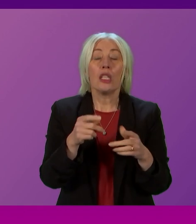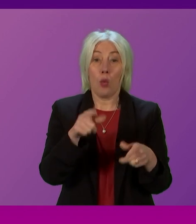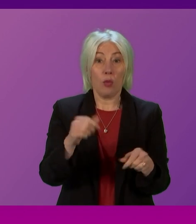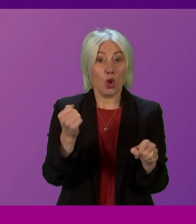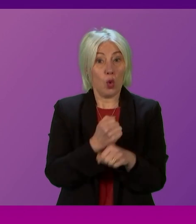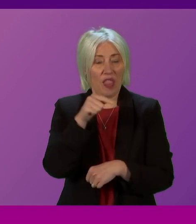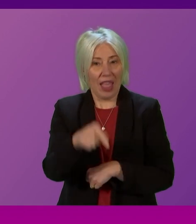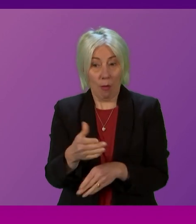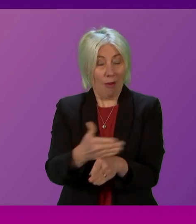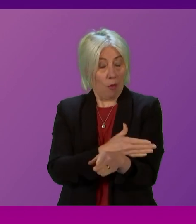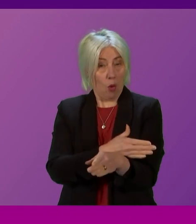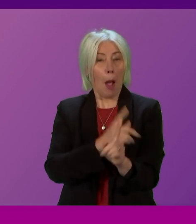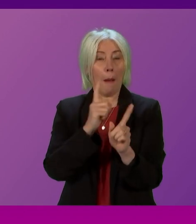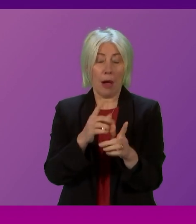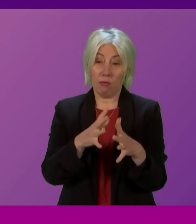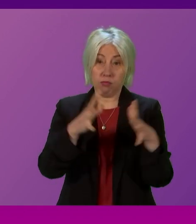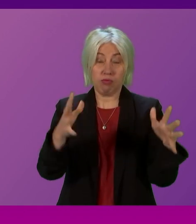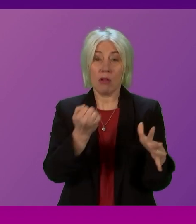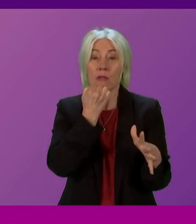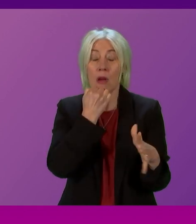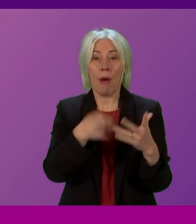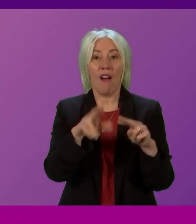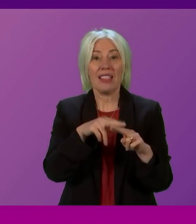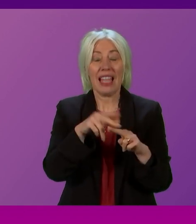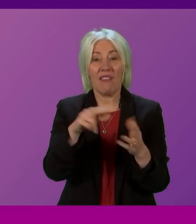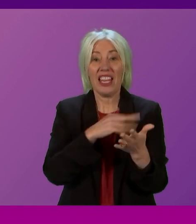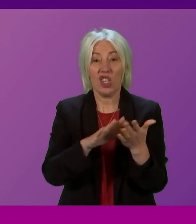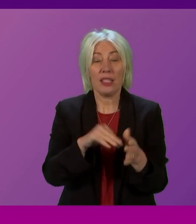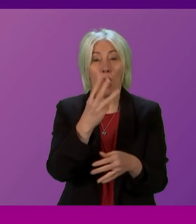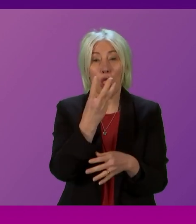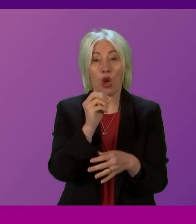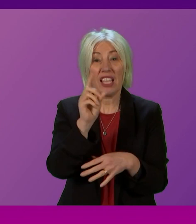There are record numbers of staff in our health service right now—almost 30,000 more than